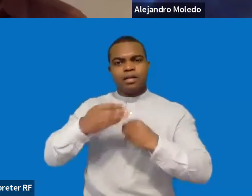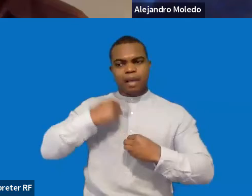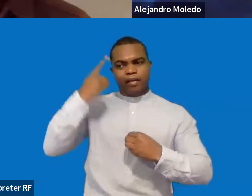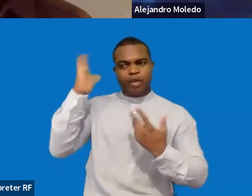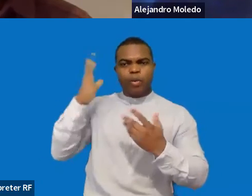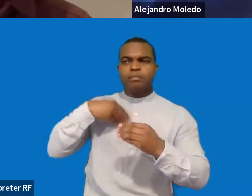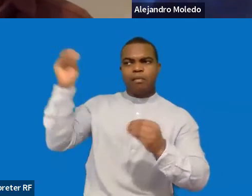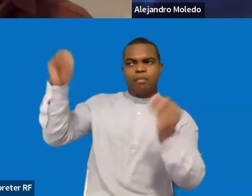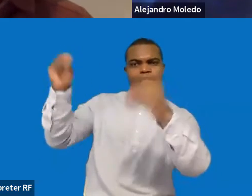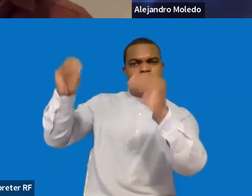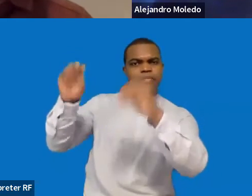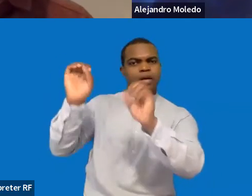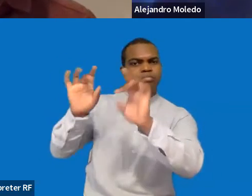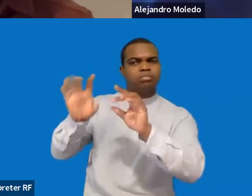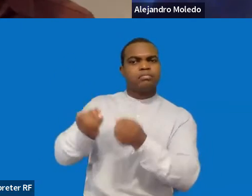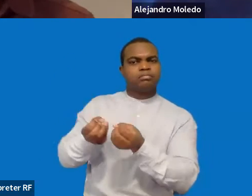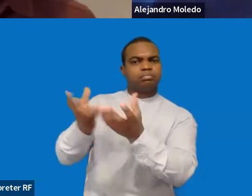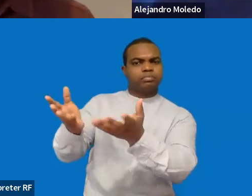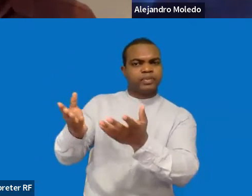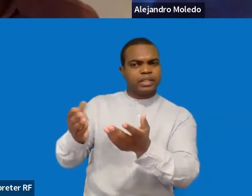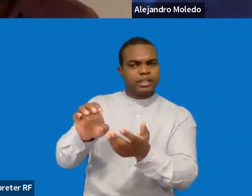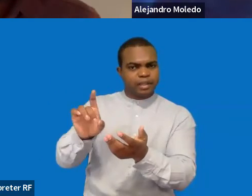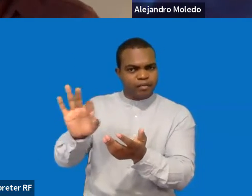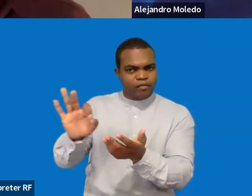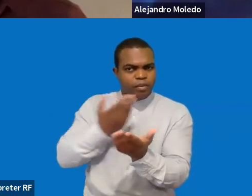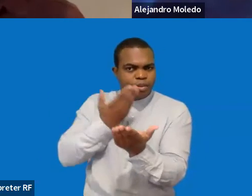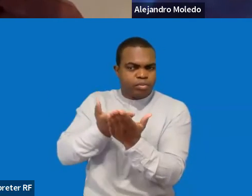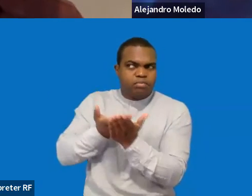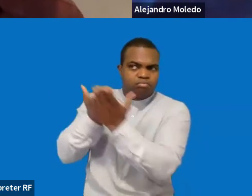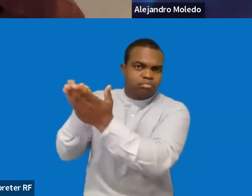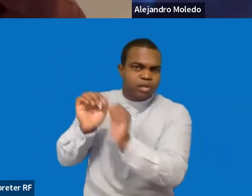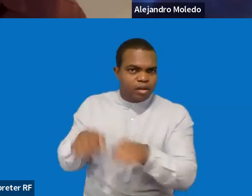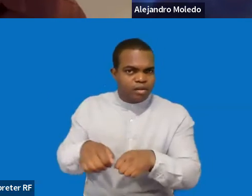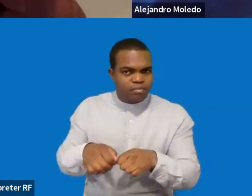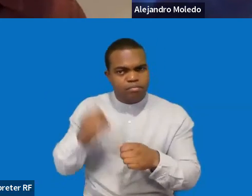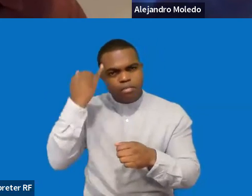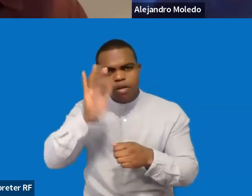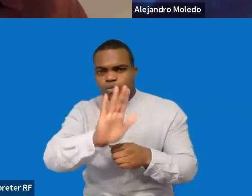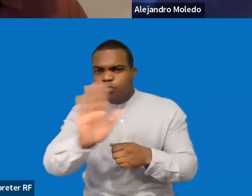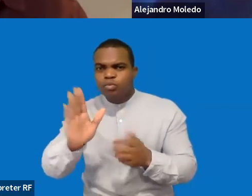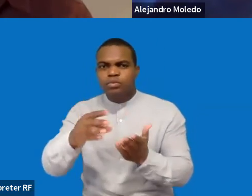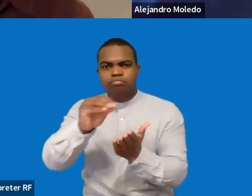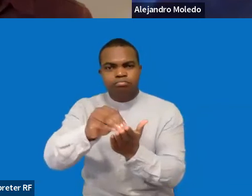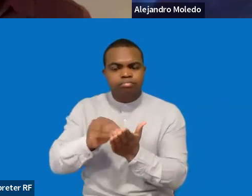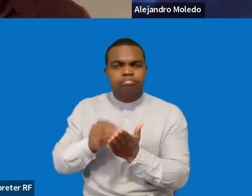to your ministry in charge of disability policies. Those are the ones discussing